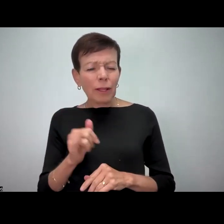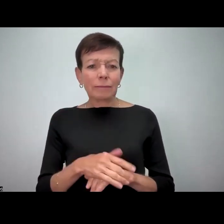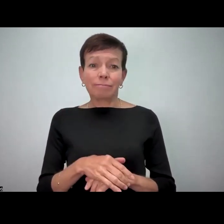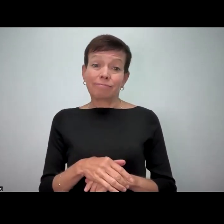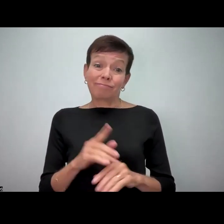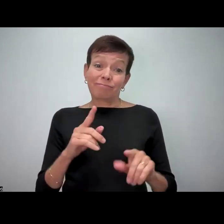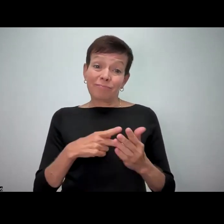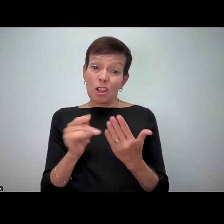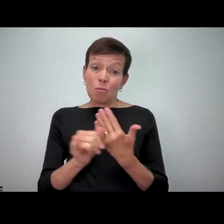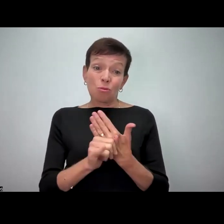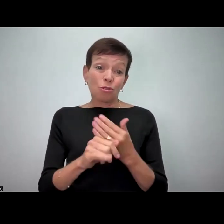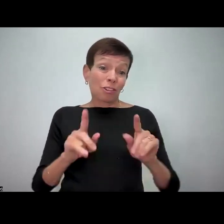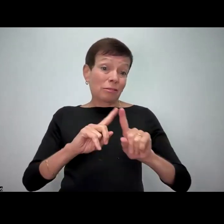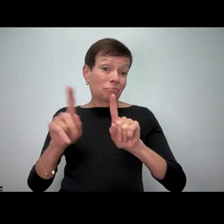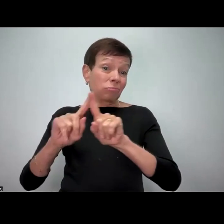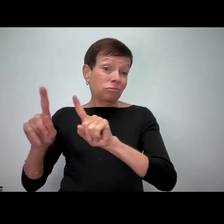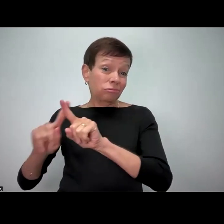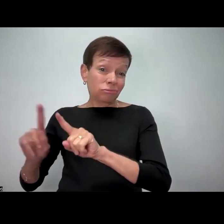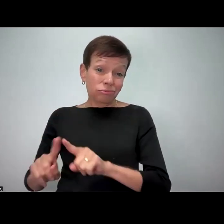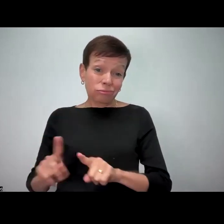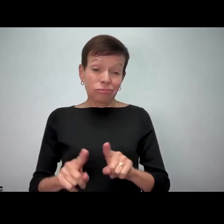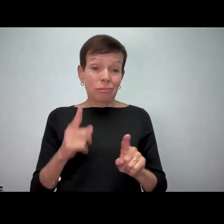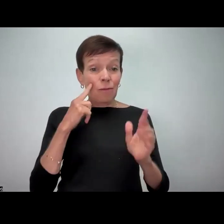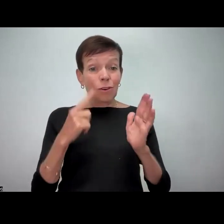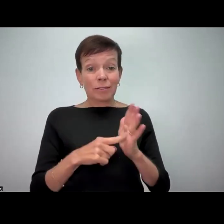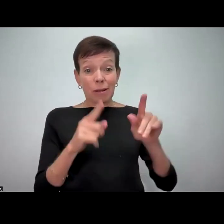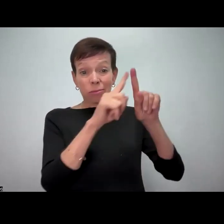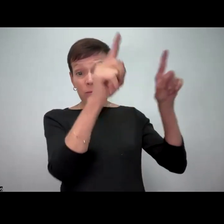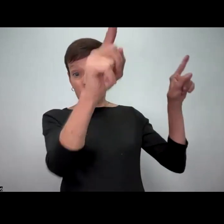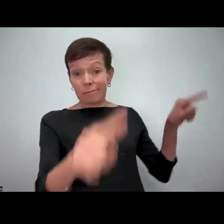have murals, of course, because it's a great way to get into public art, and it's usually